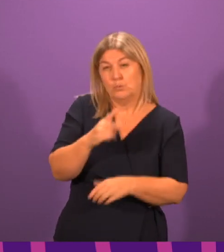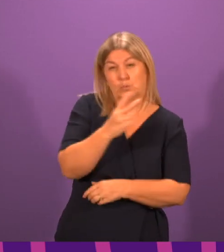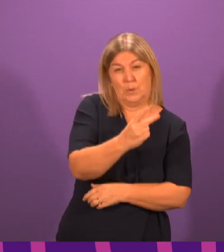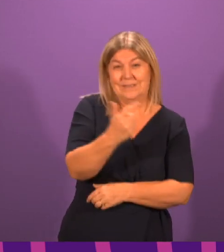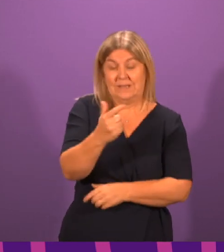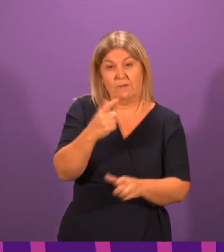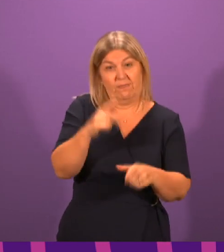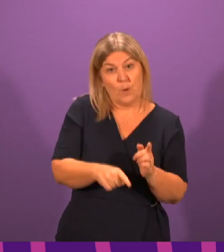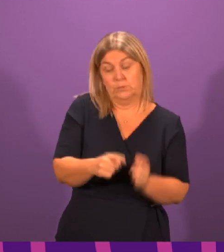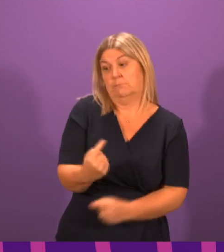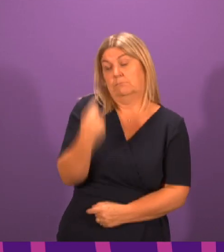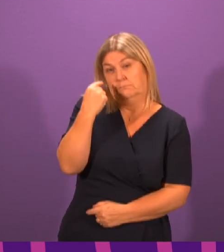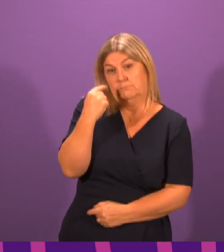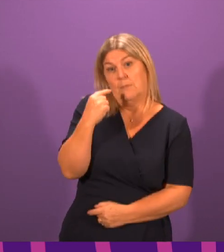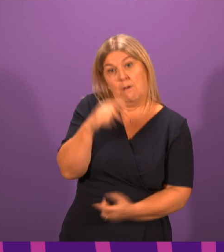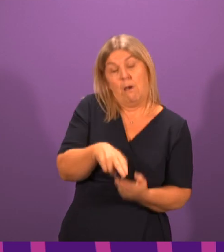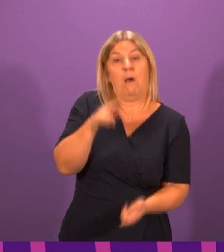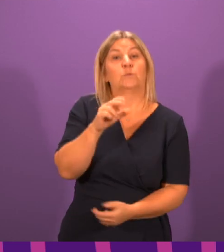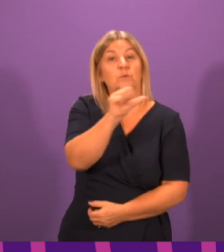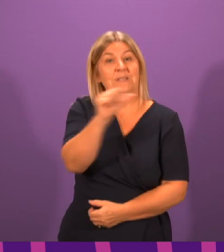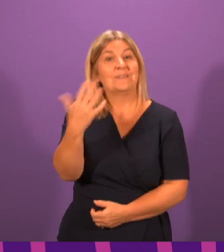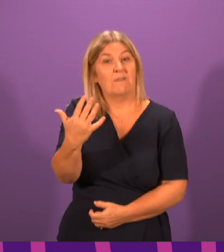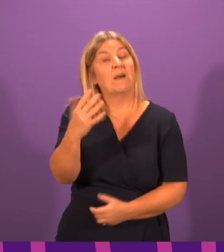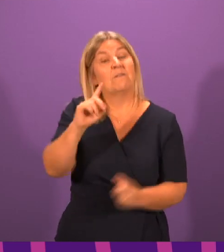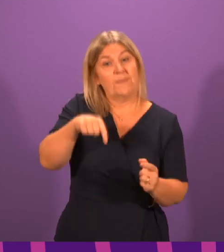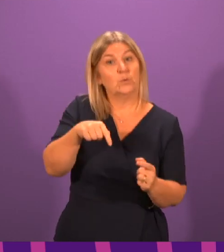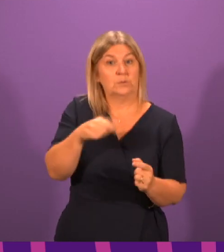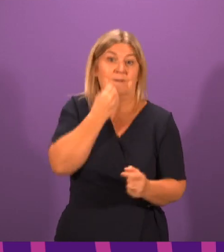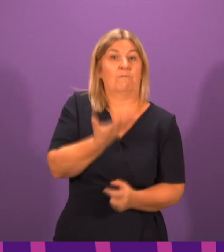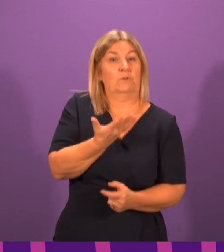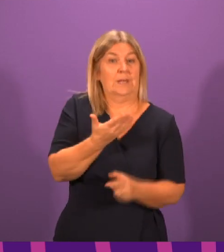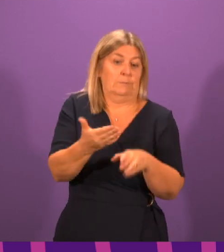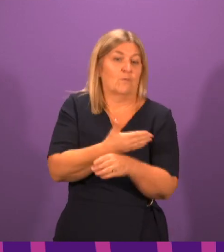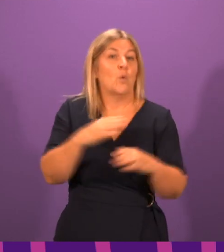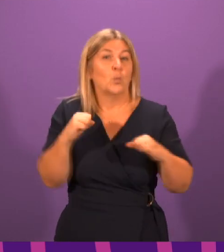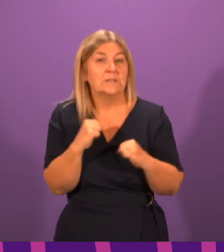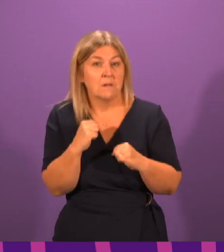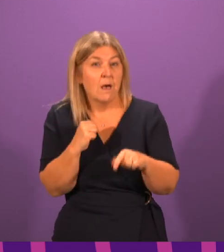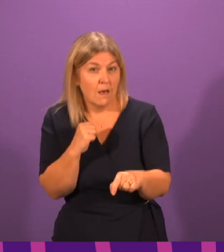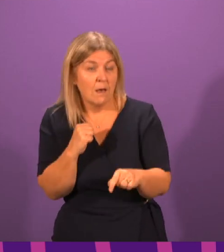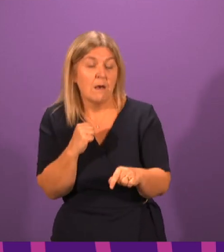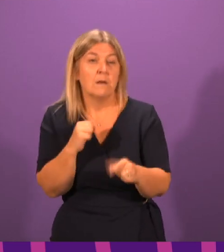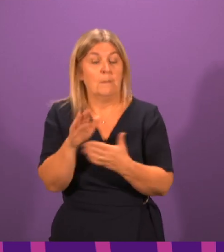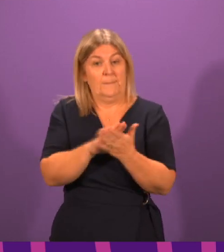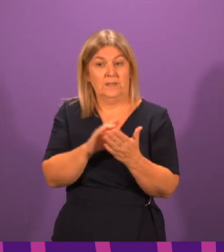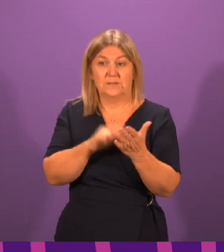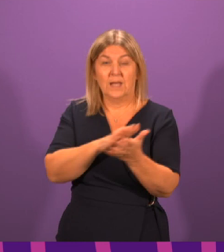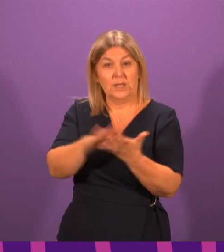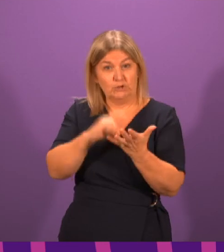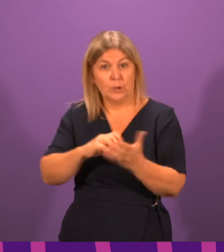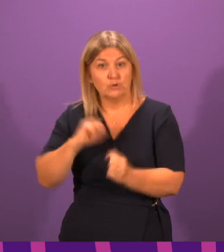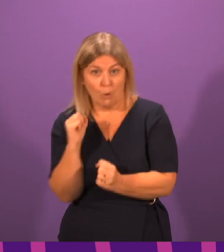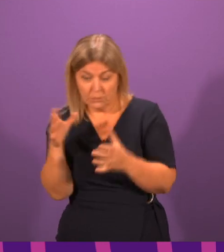27,000 tests per day to at least 65,000 by the winter, drawing on NHS Scotland and UK-wide